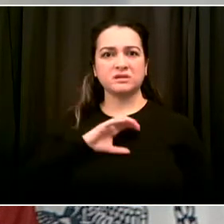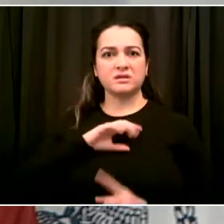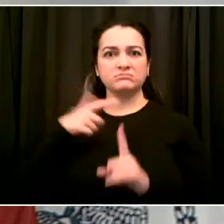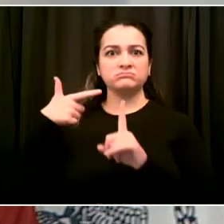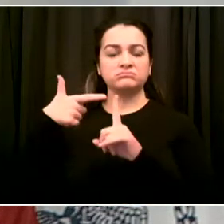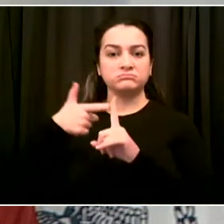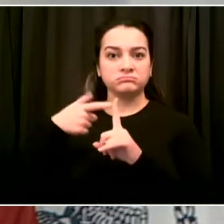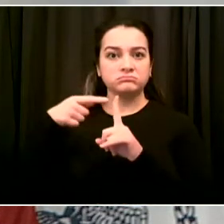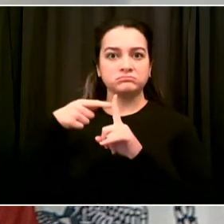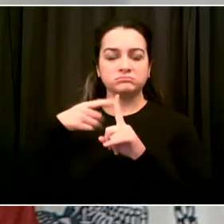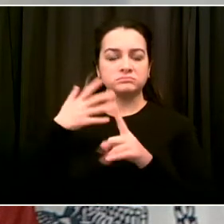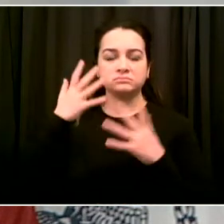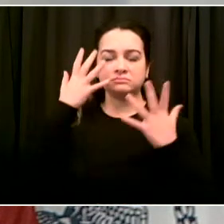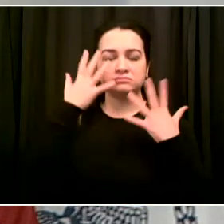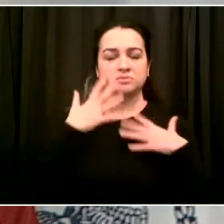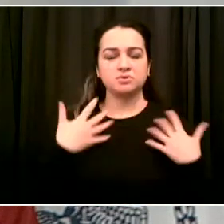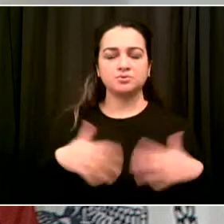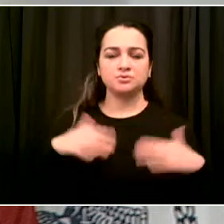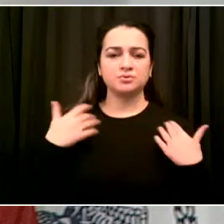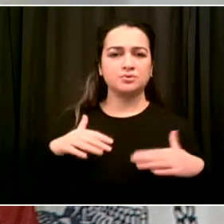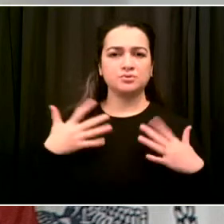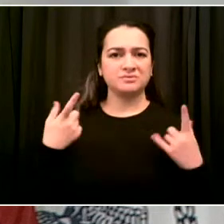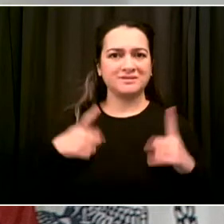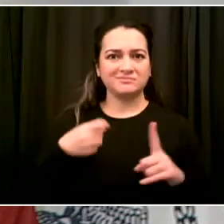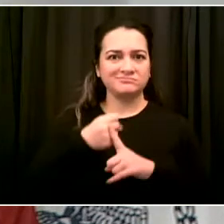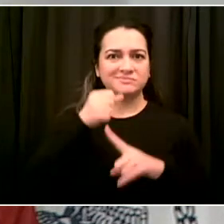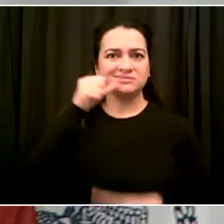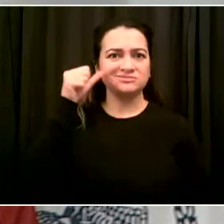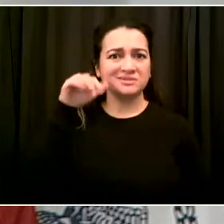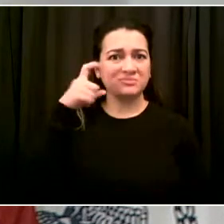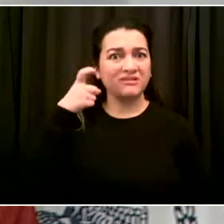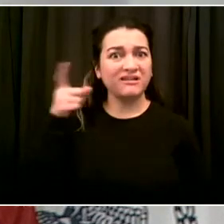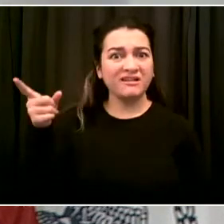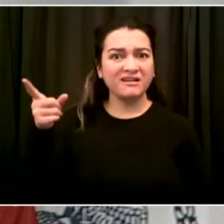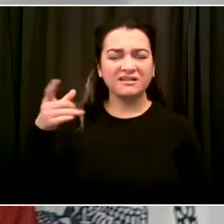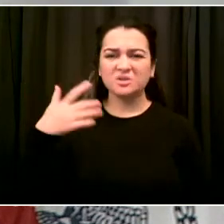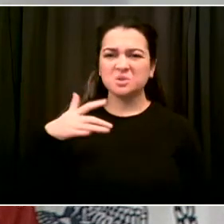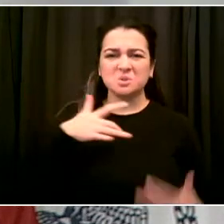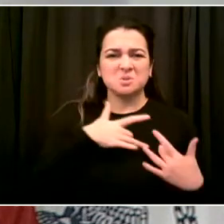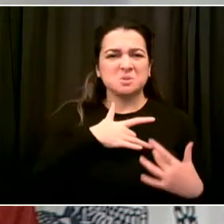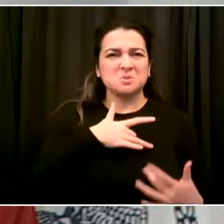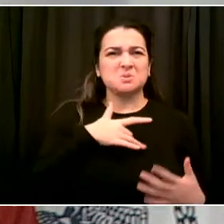NIGHT FROM HIS FAMILY, THANK GOD HE WILL MAKE A VERY STRONG RECOVERY.